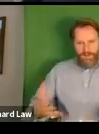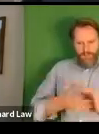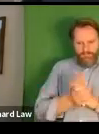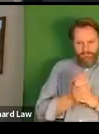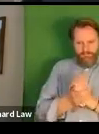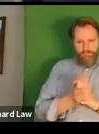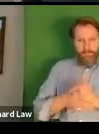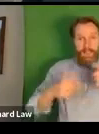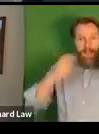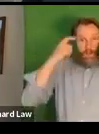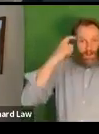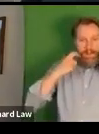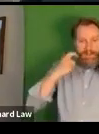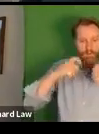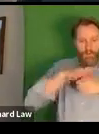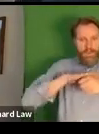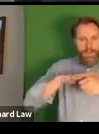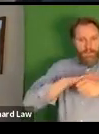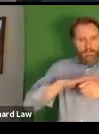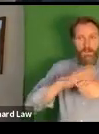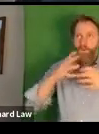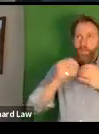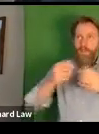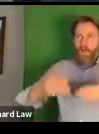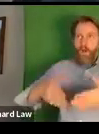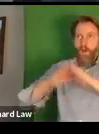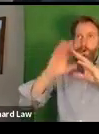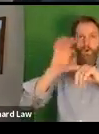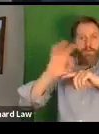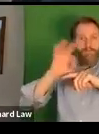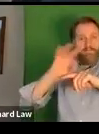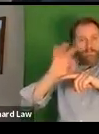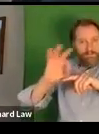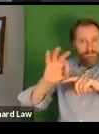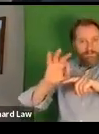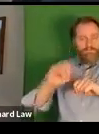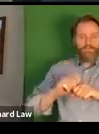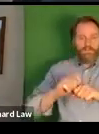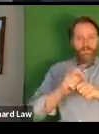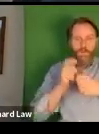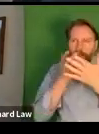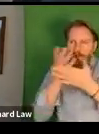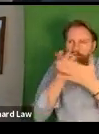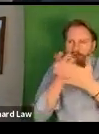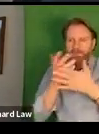Home Office and we have consulted our lawyers and the intention now is to